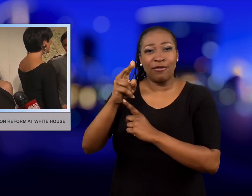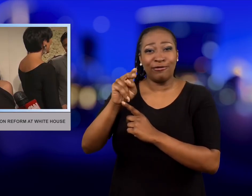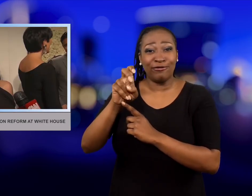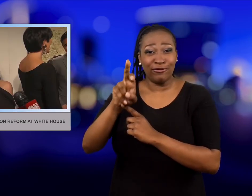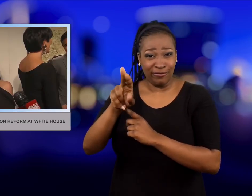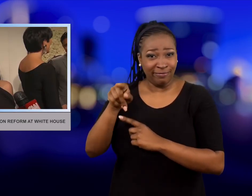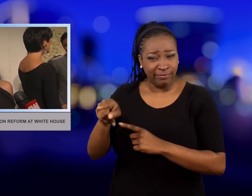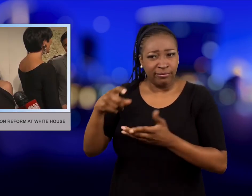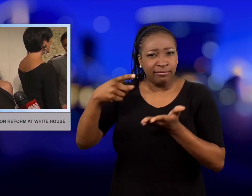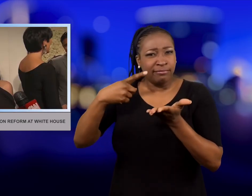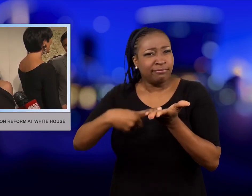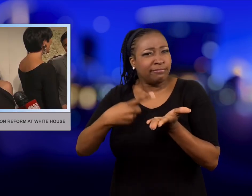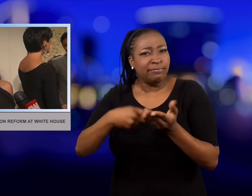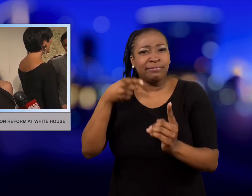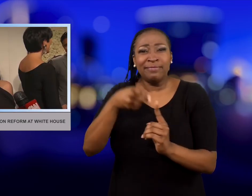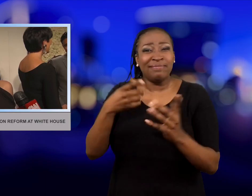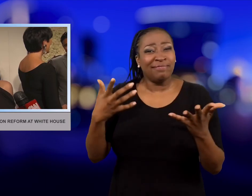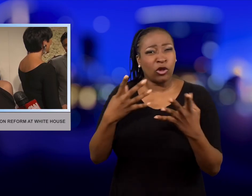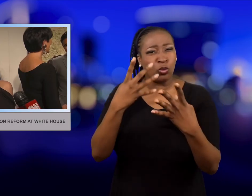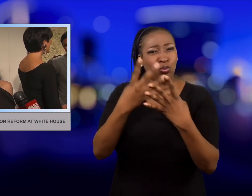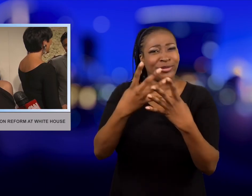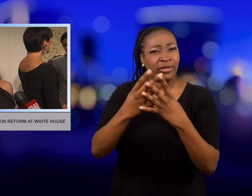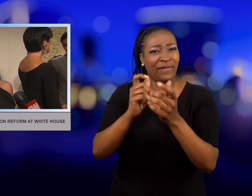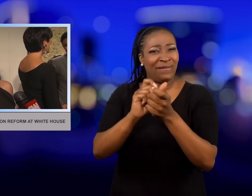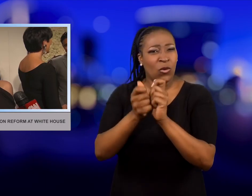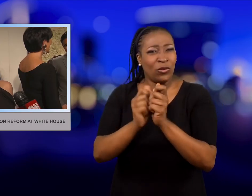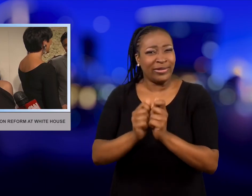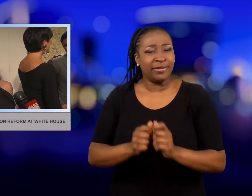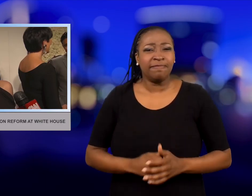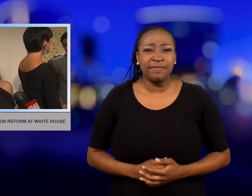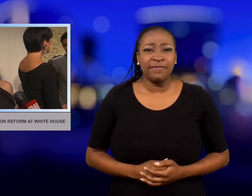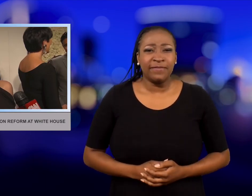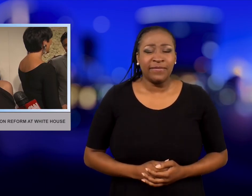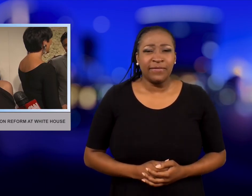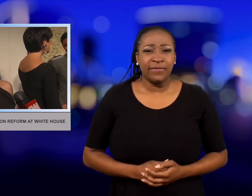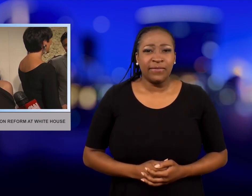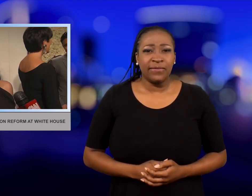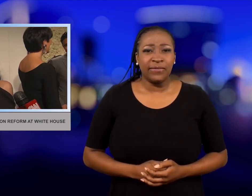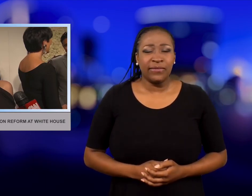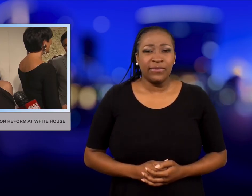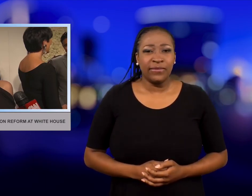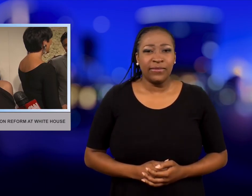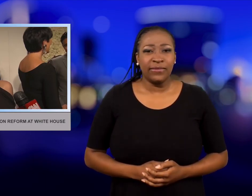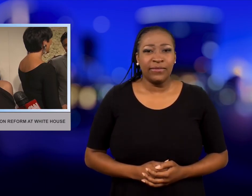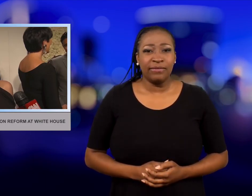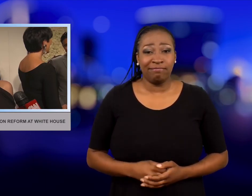advisor Jared Kushner.